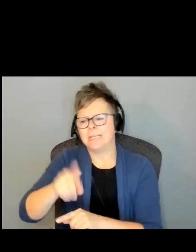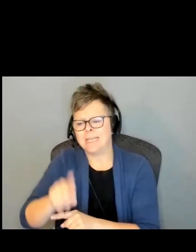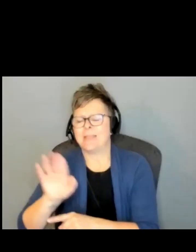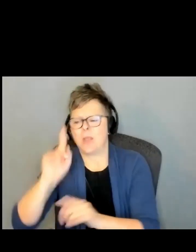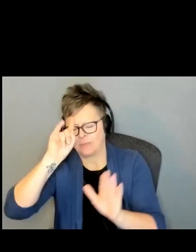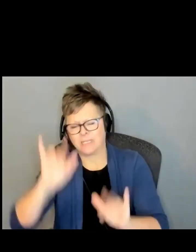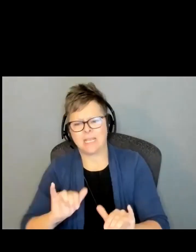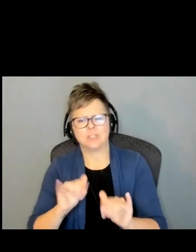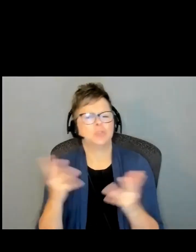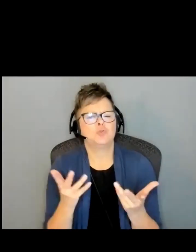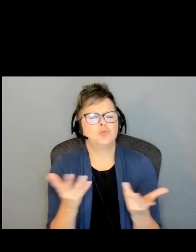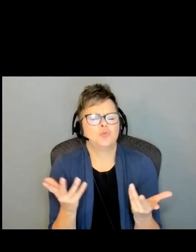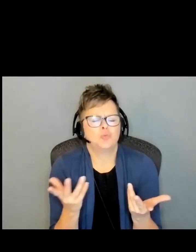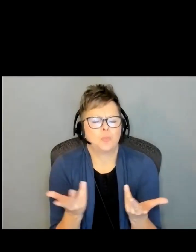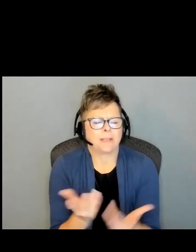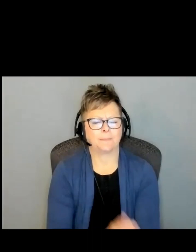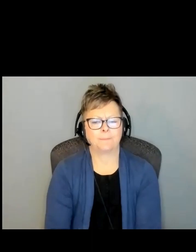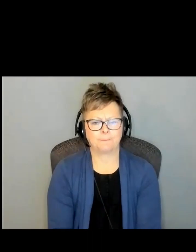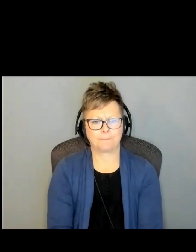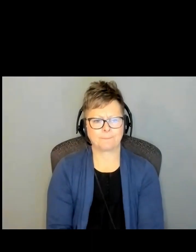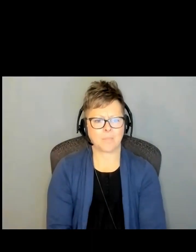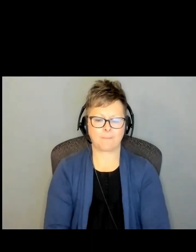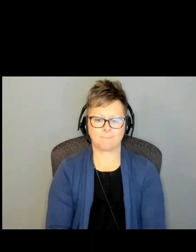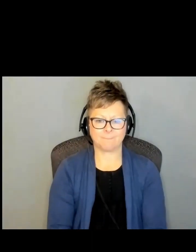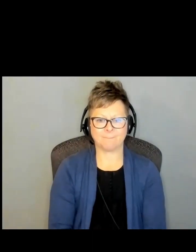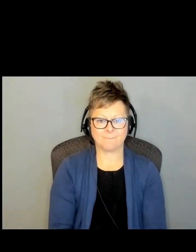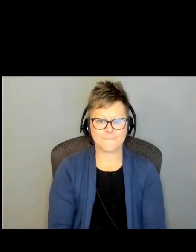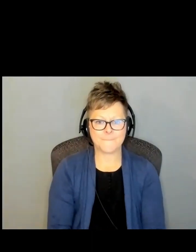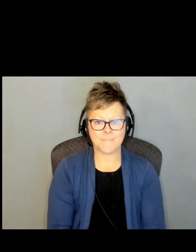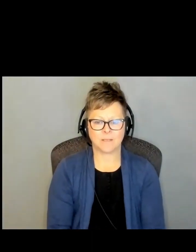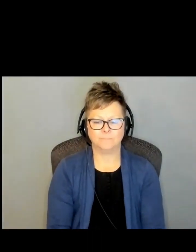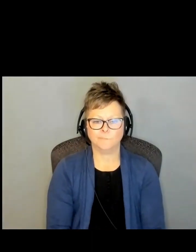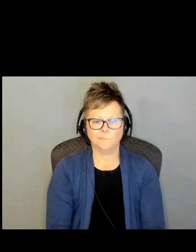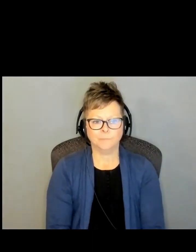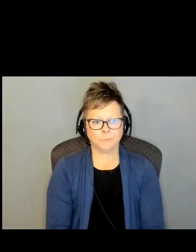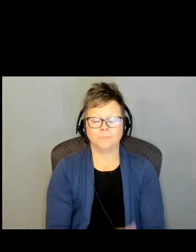Who wants to go first? DR.